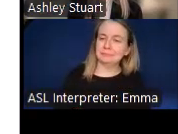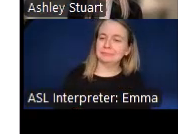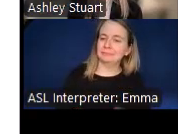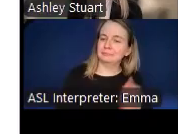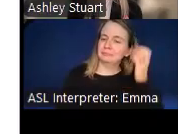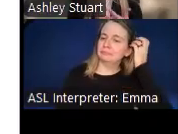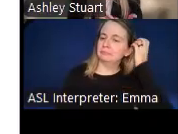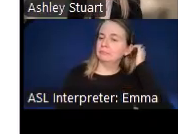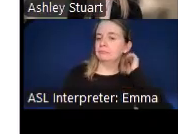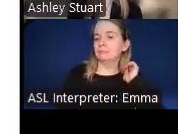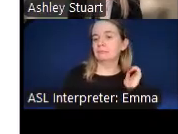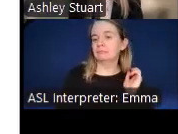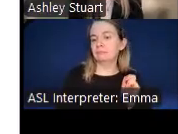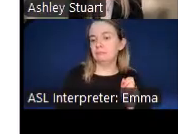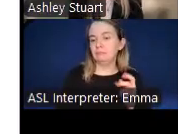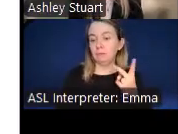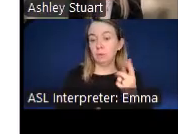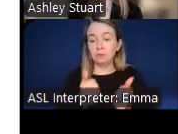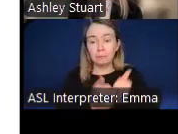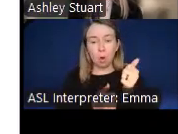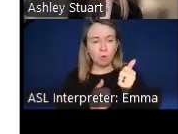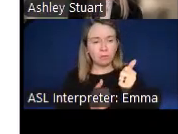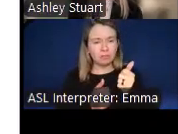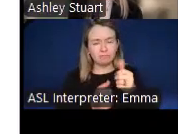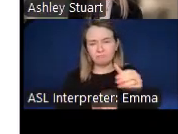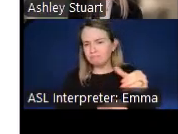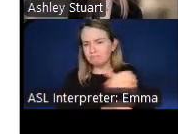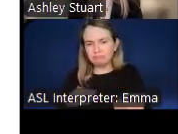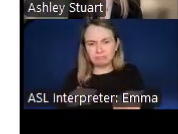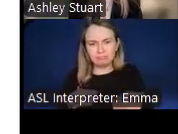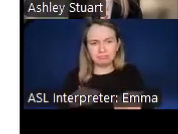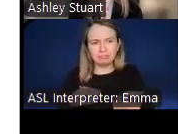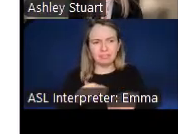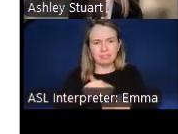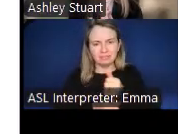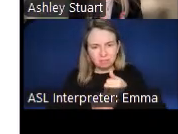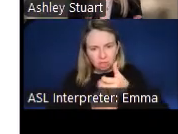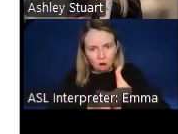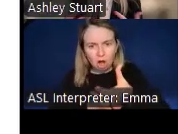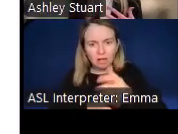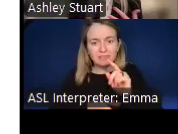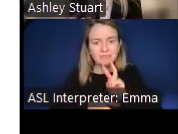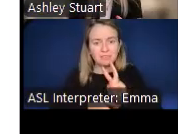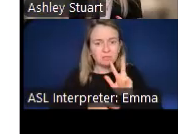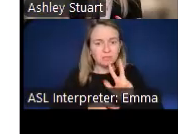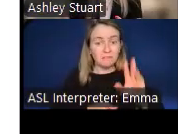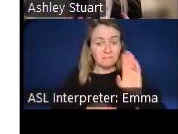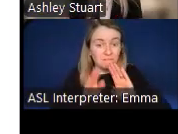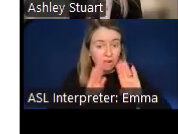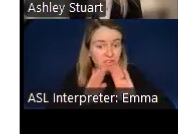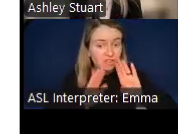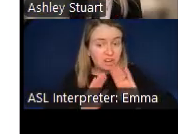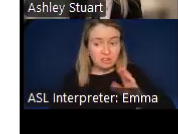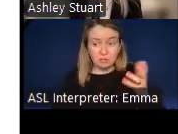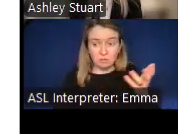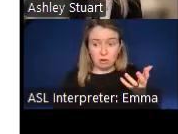One of the most powerful drivers of toddler frustration is actually the mismatch between receptive and expressive